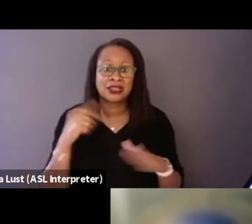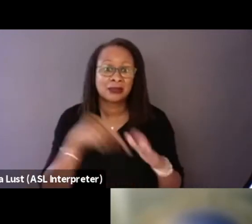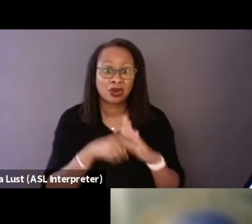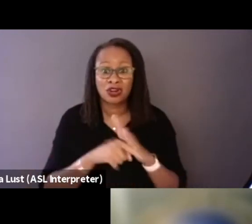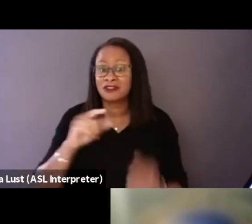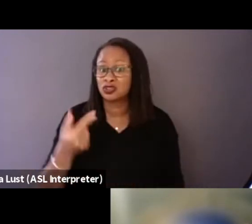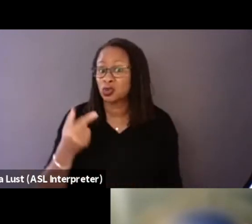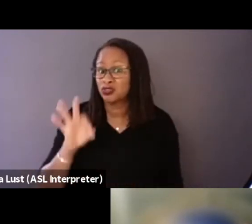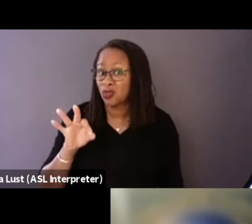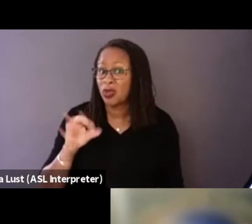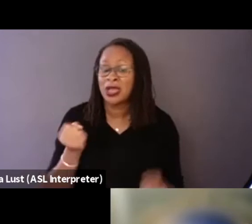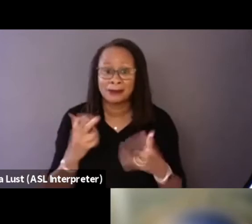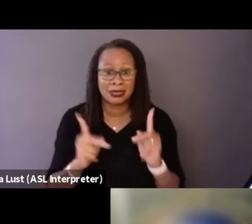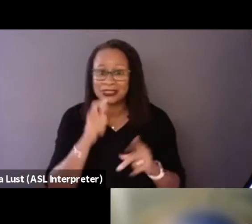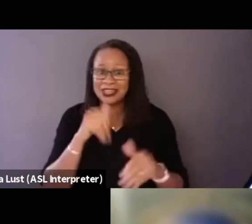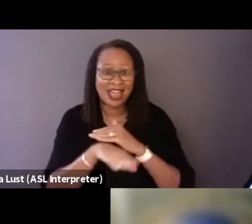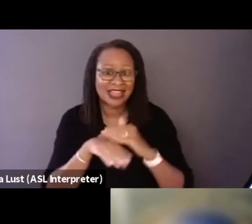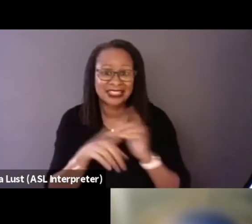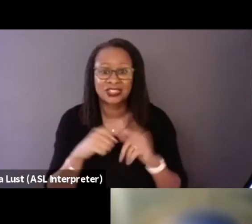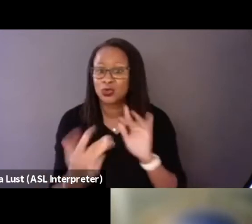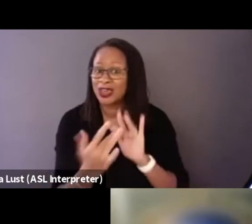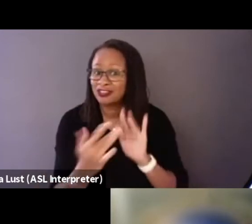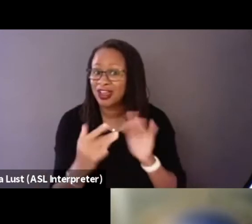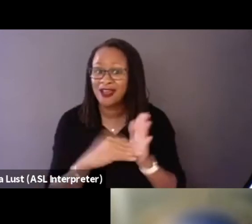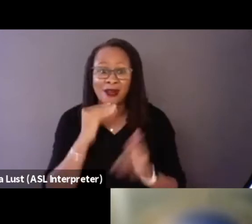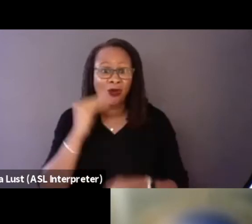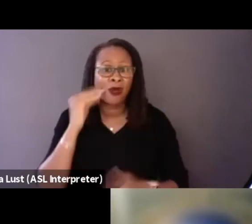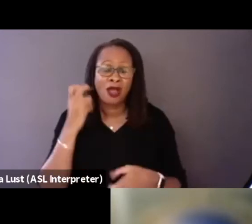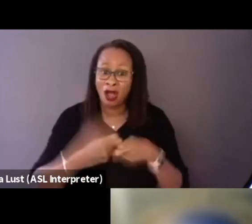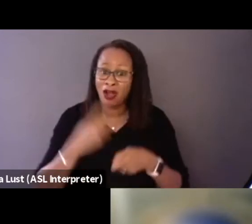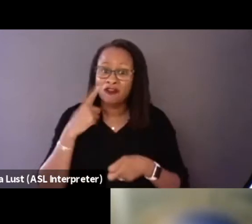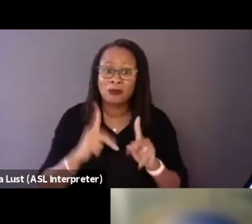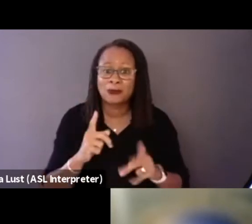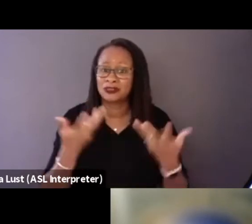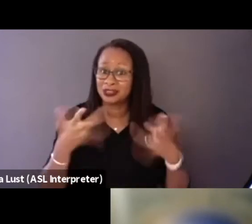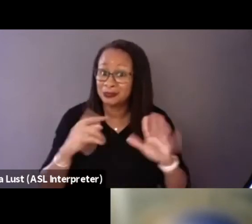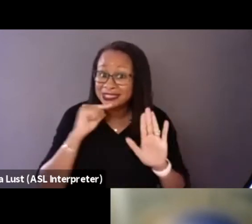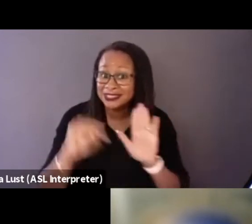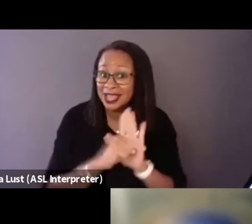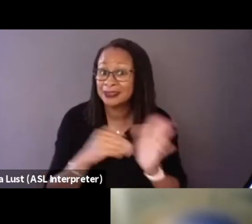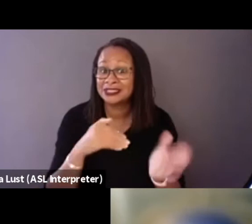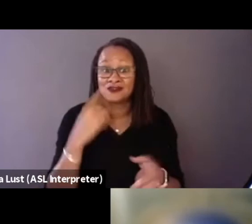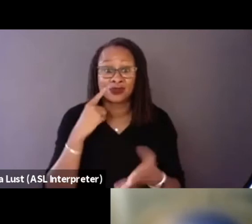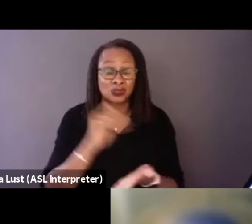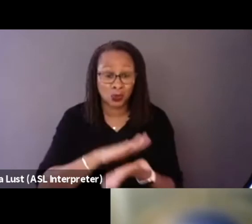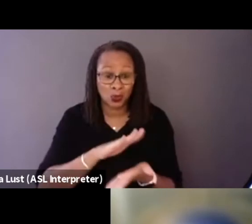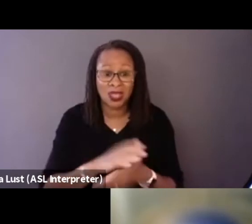that many people did not have access to internet during that time. So it was very hard for people to complete their assignments, to do their schoolwork.